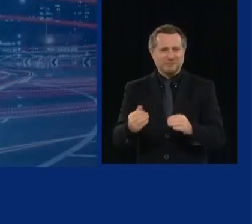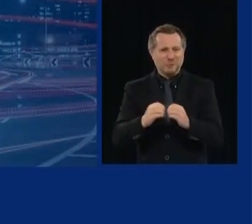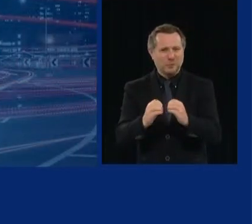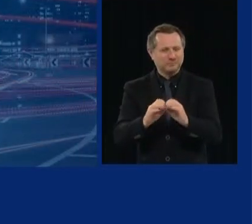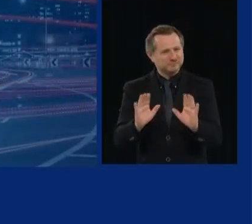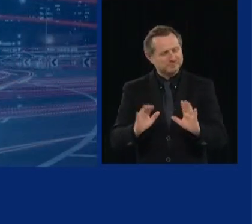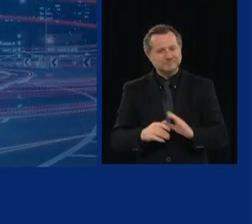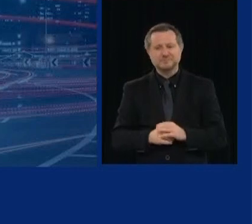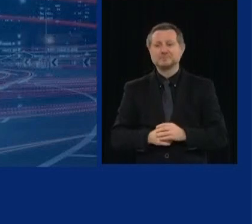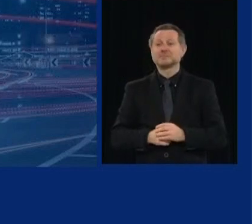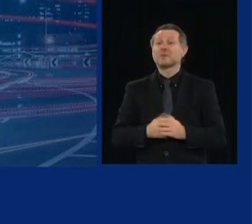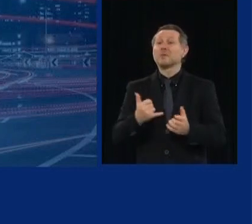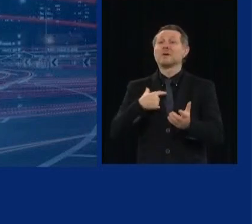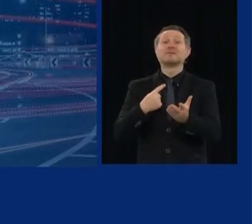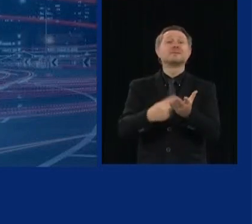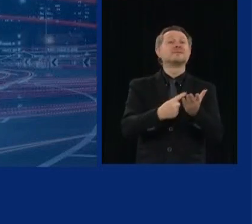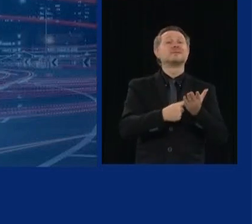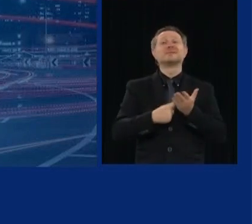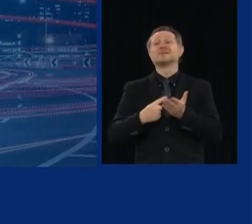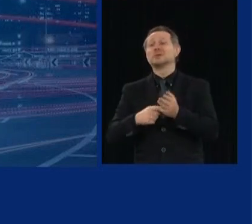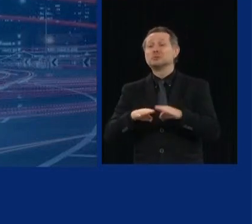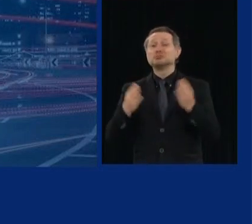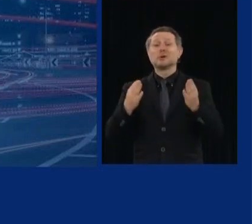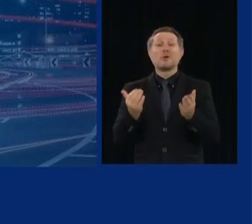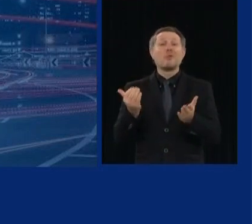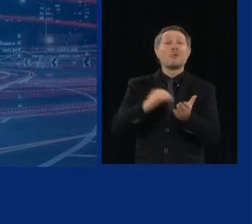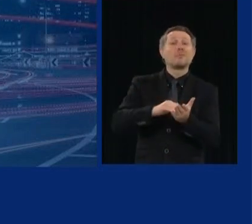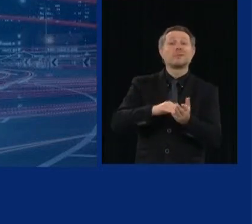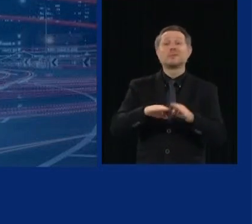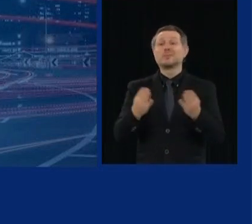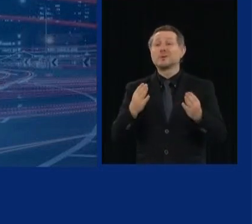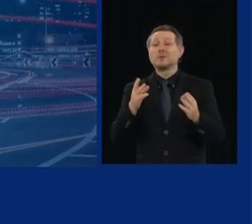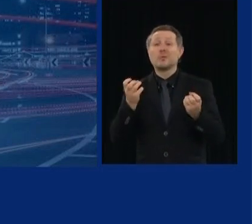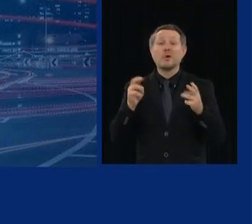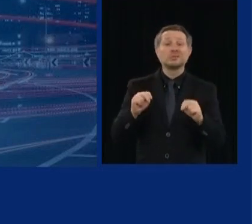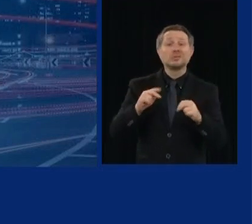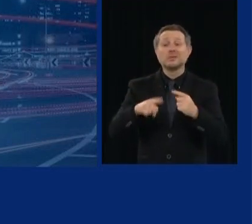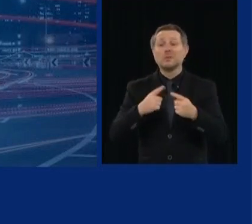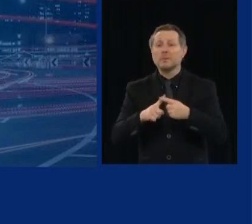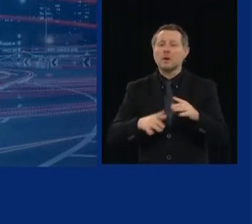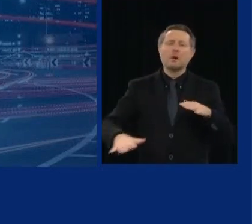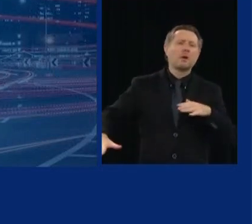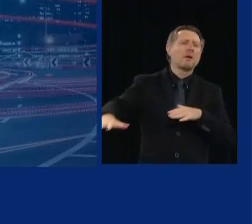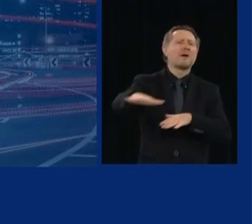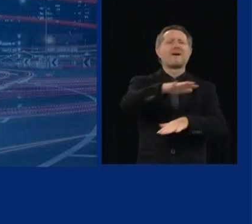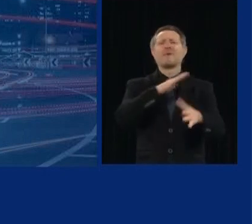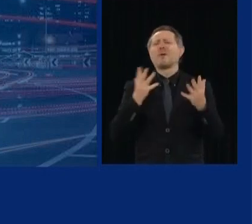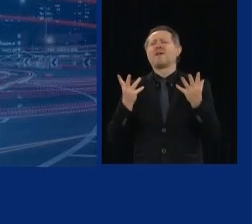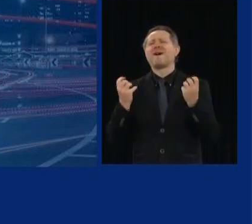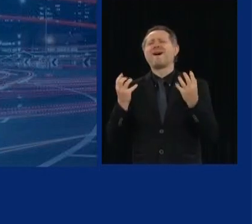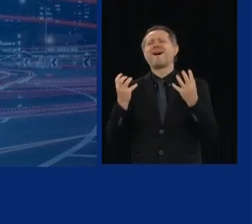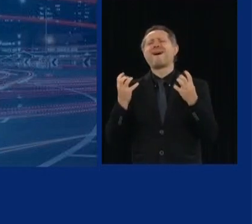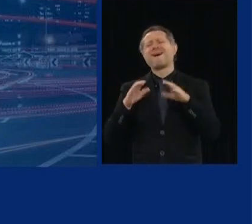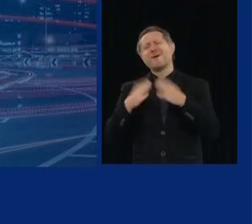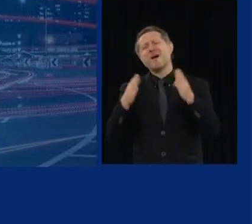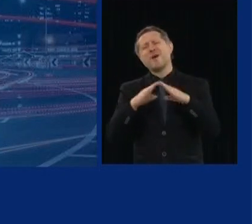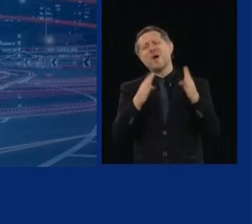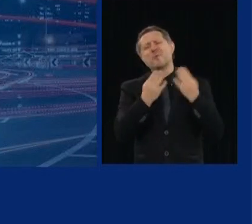NEVER GO BACK TO WHERE WE WERE.